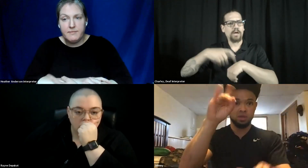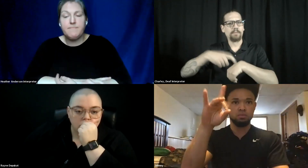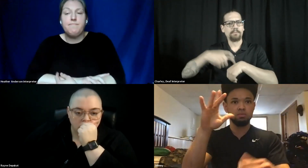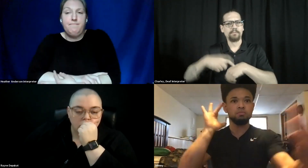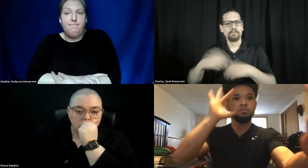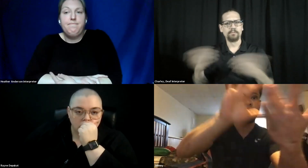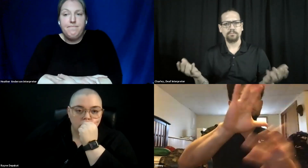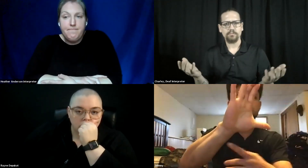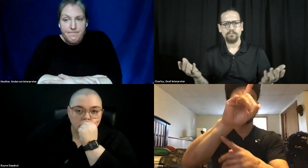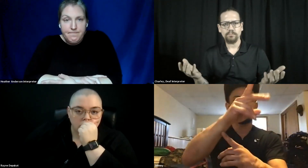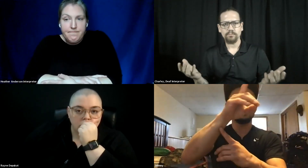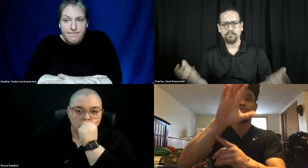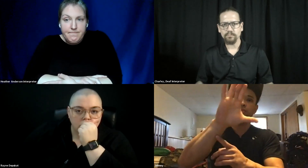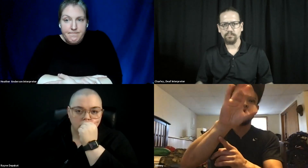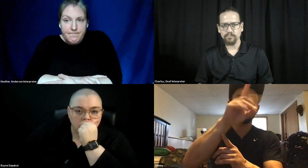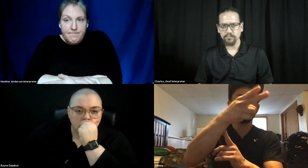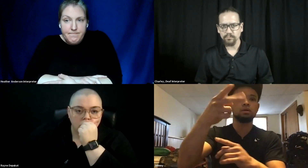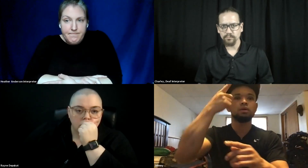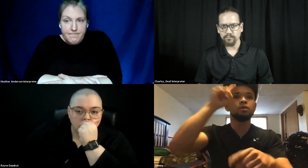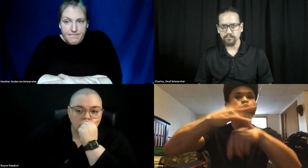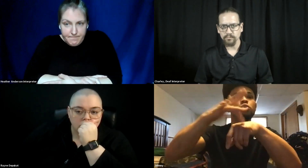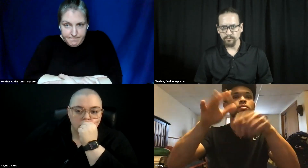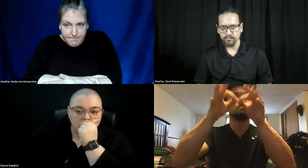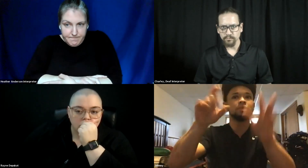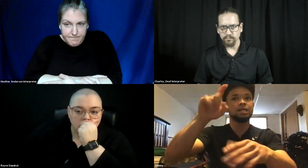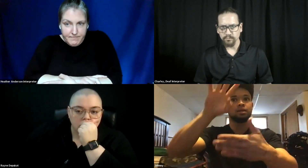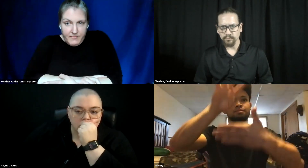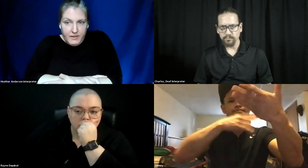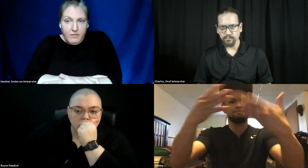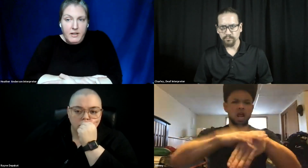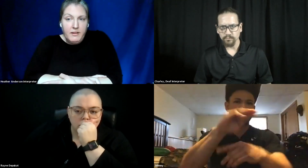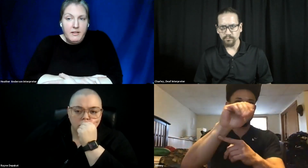I don't understand why that happened it was seemed like they wasted my time.